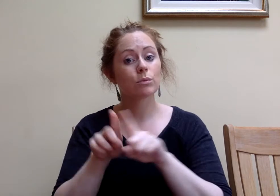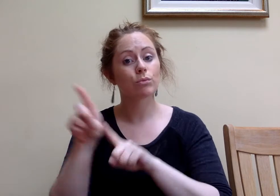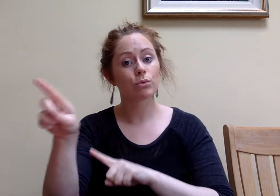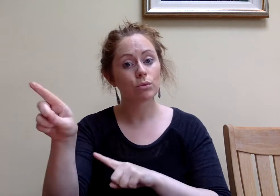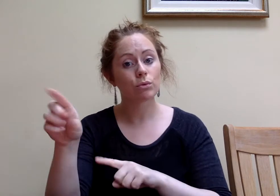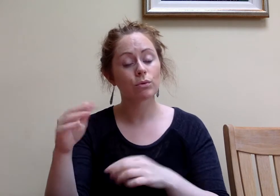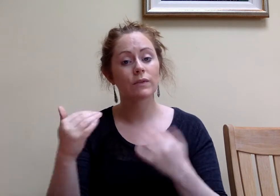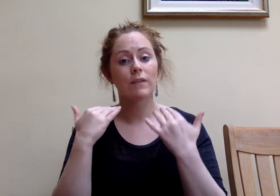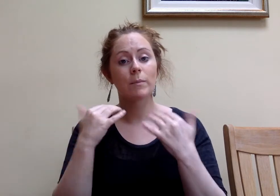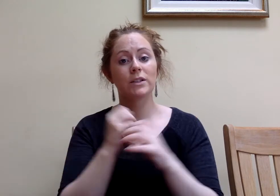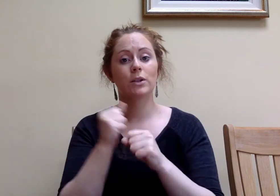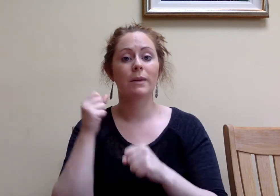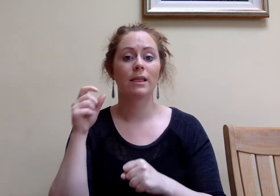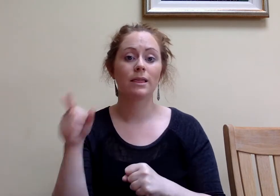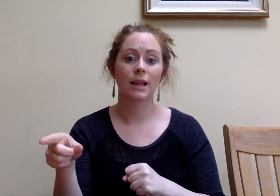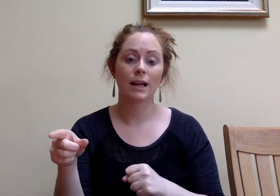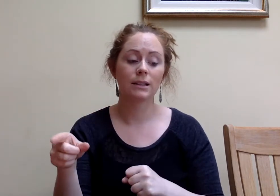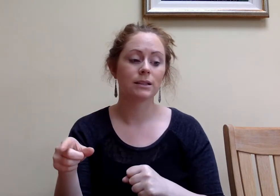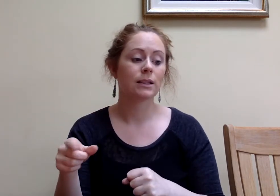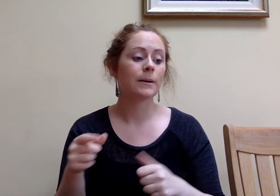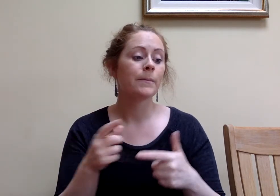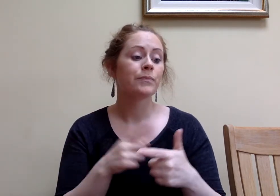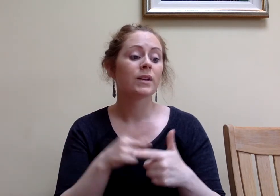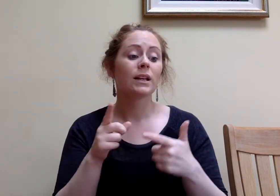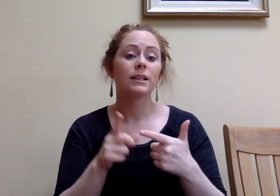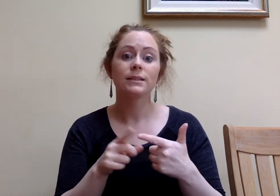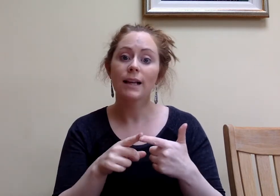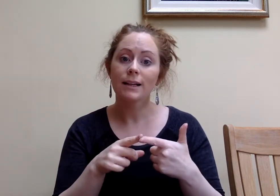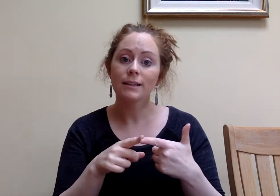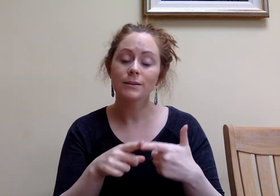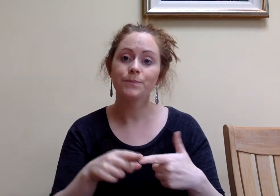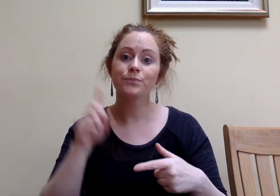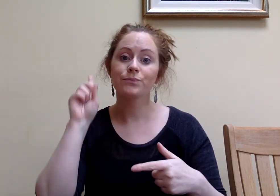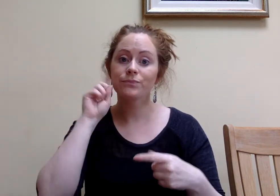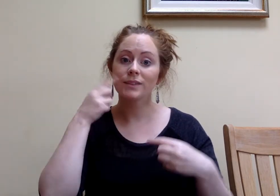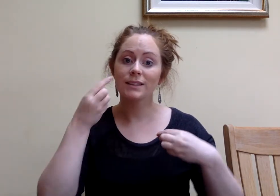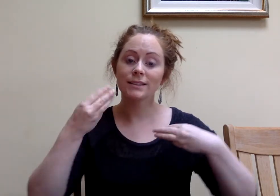It would be good have such information so we can use it to improve access to Irish services and information. Now, the second reason!